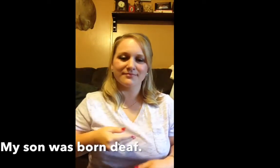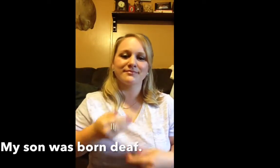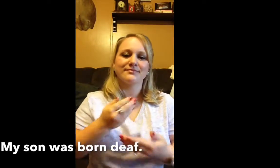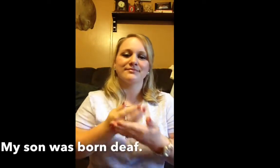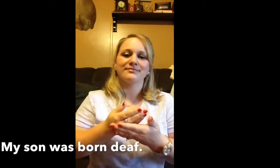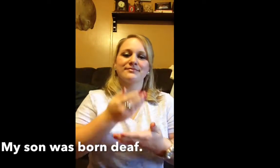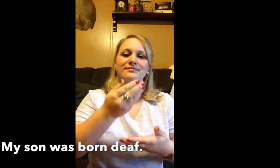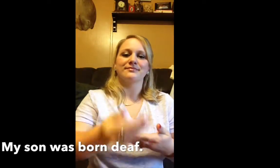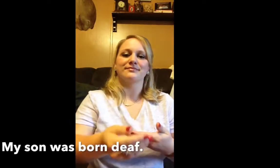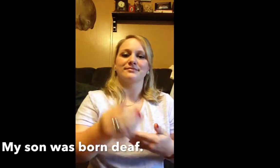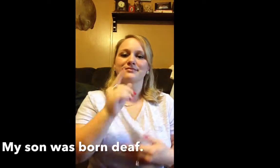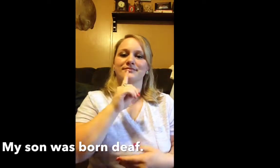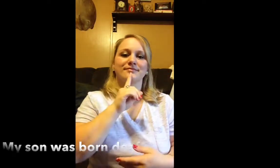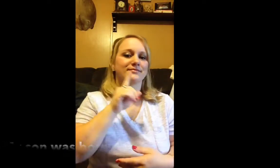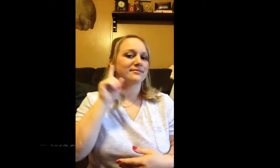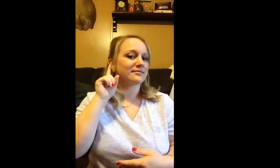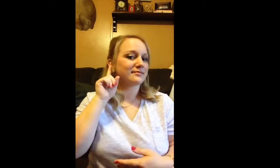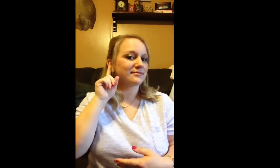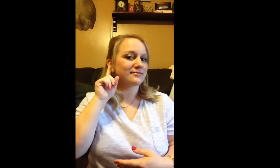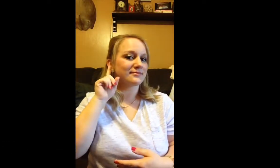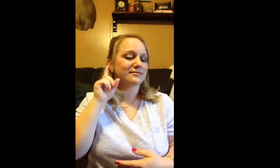All of us talking and having fun.